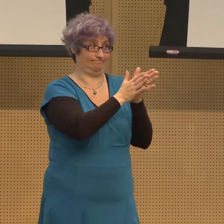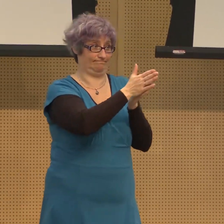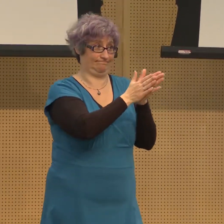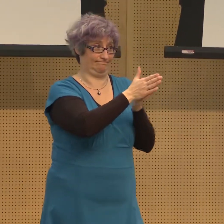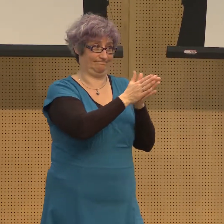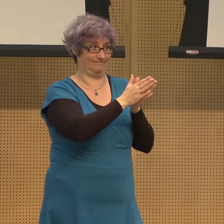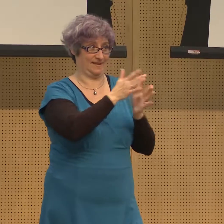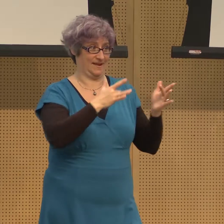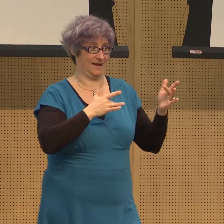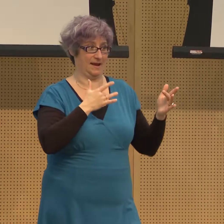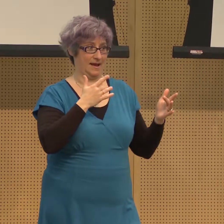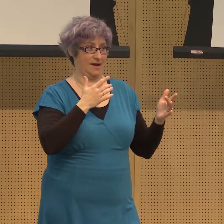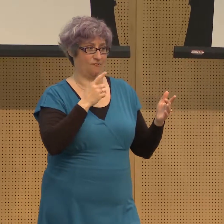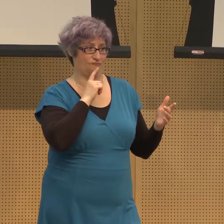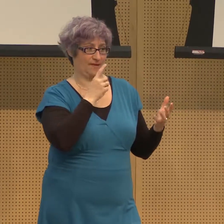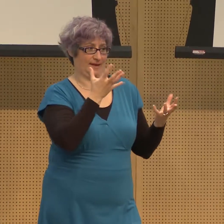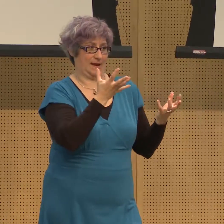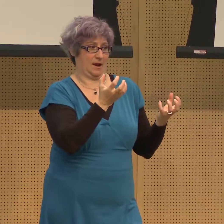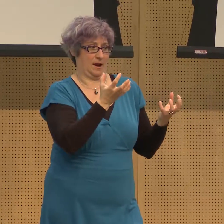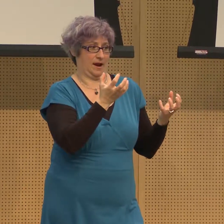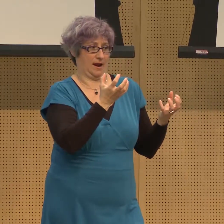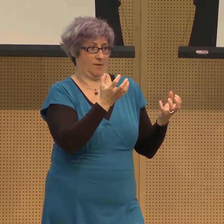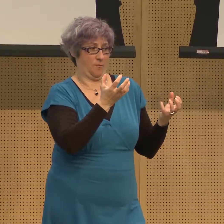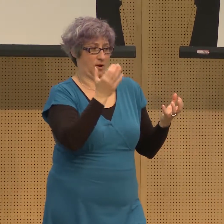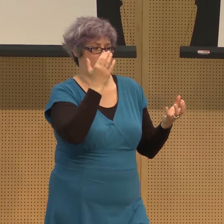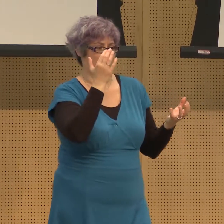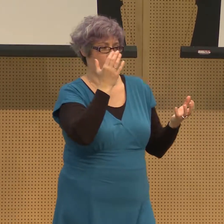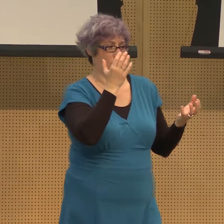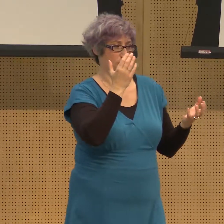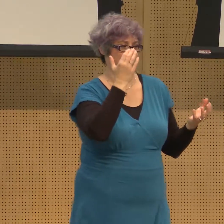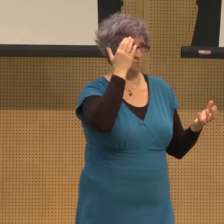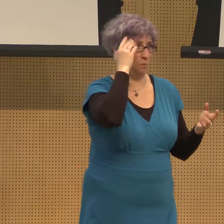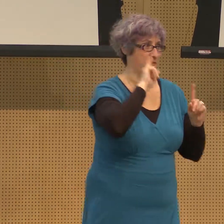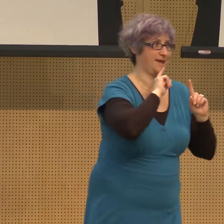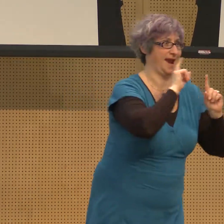So, back to that part about finding what drives you.